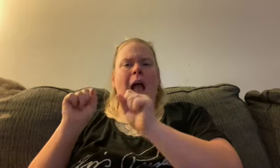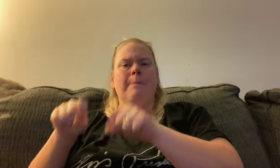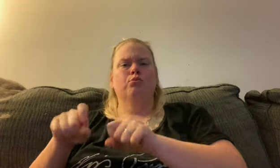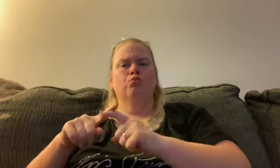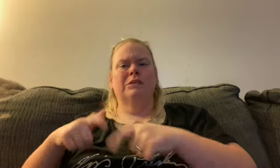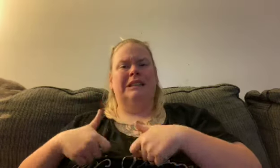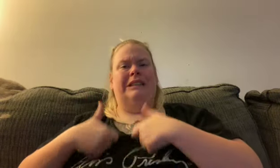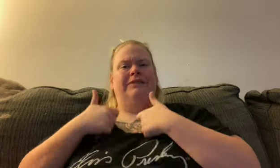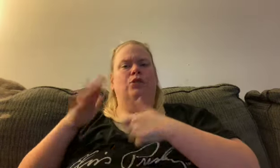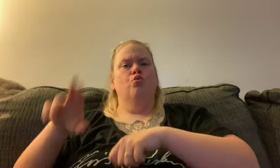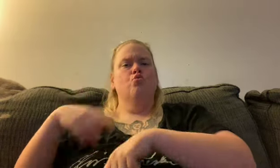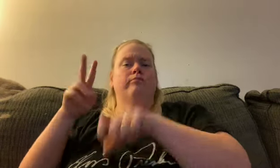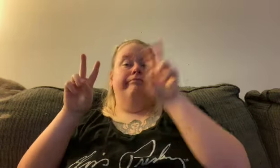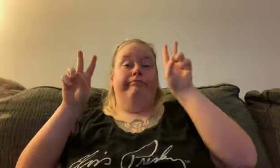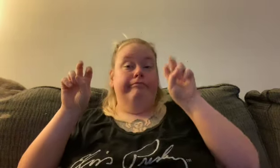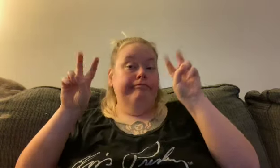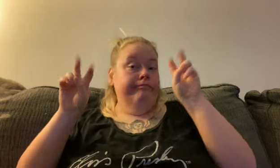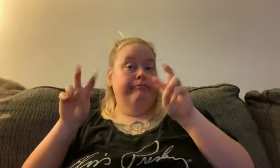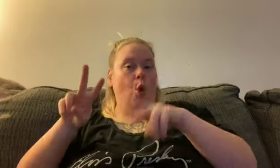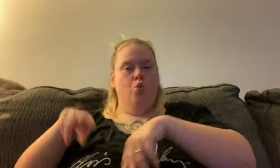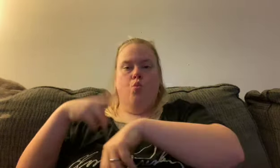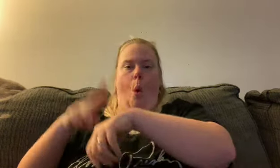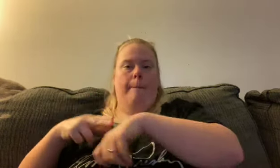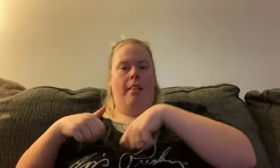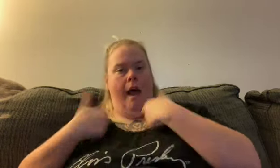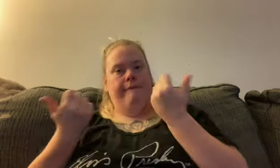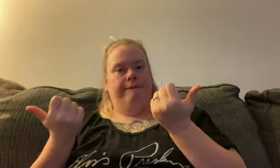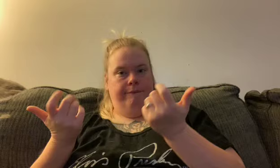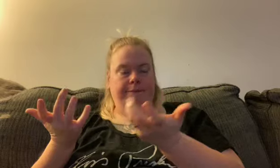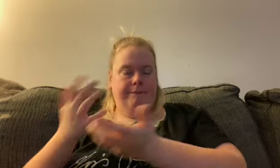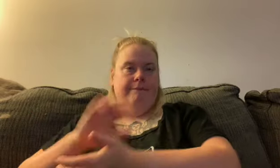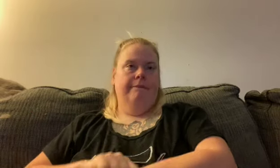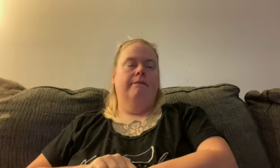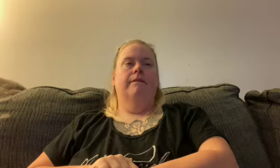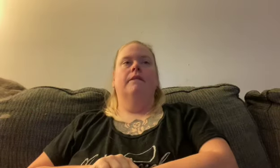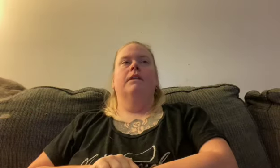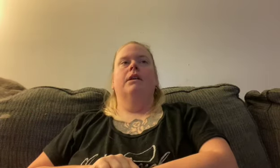To make him able to live a "normal" life.